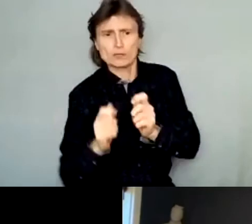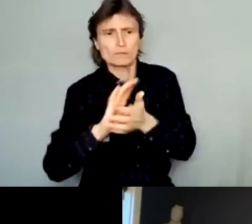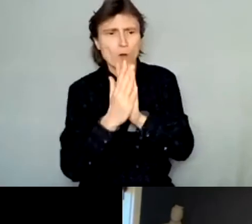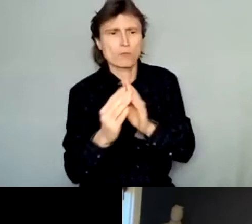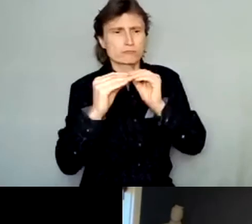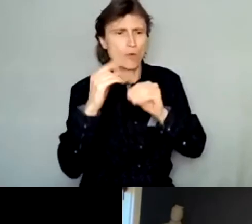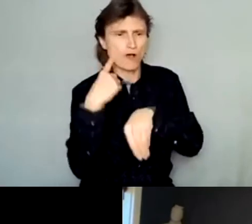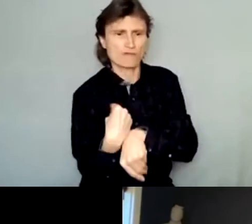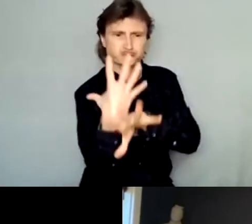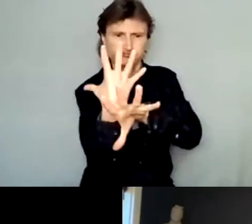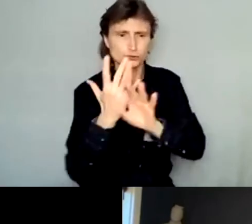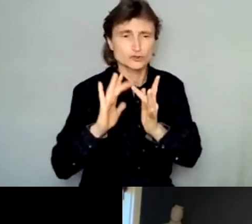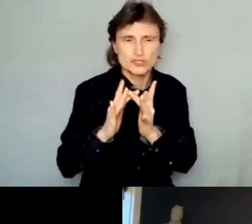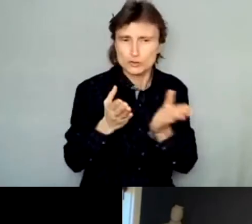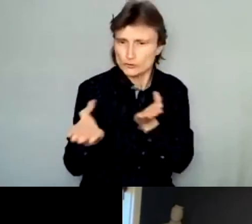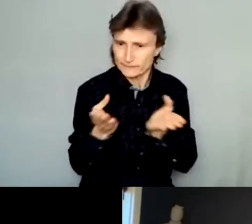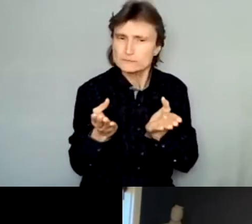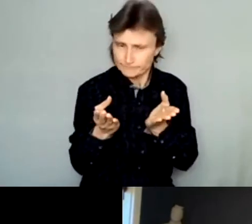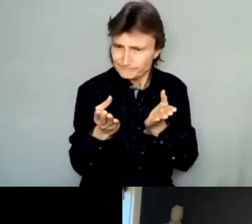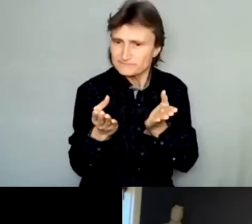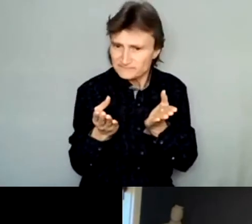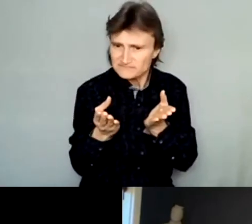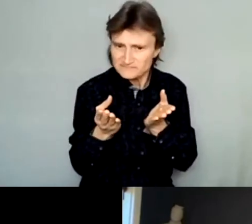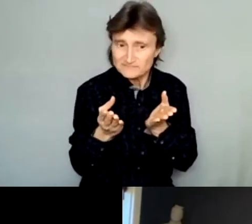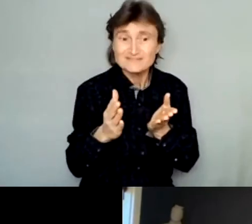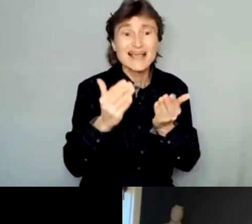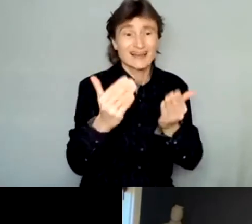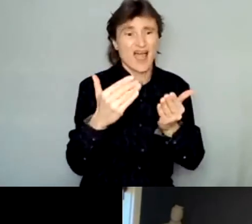We're now heading into a time of, I think, recovery.